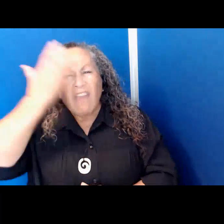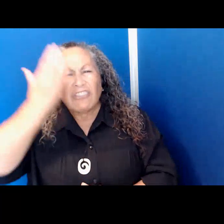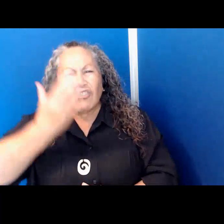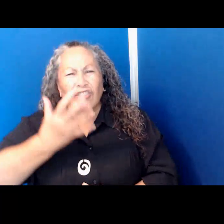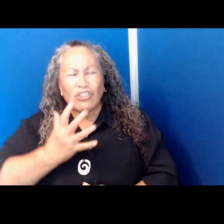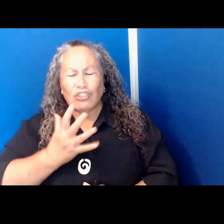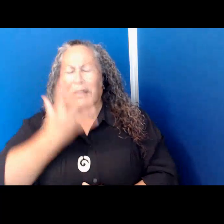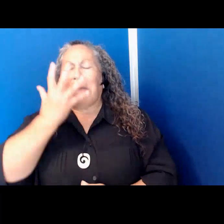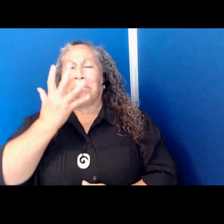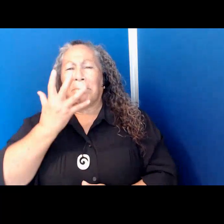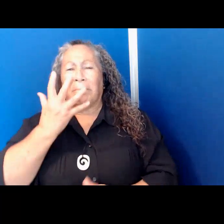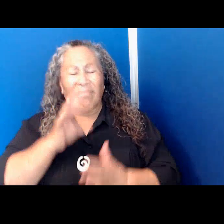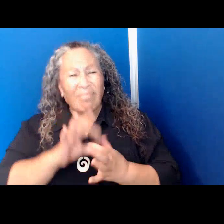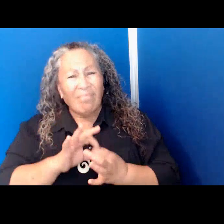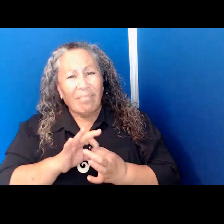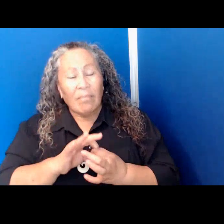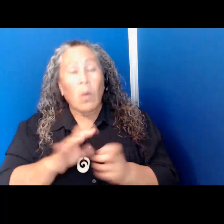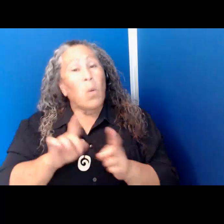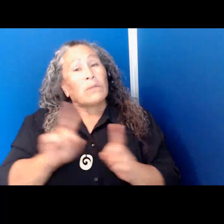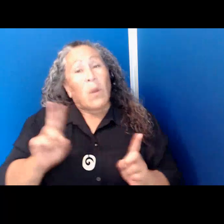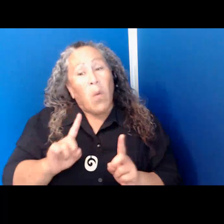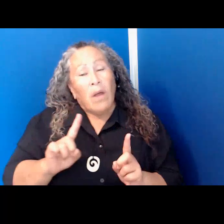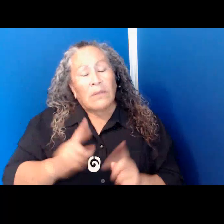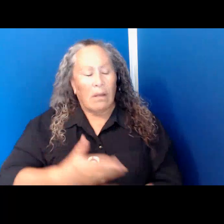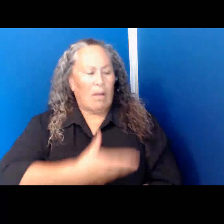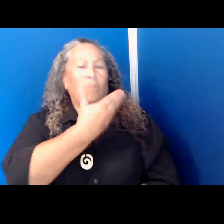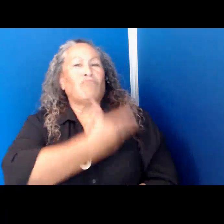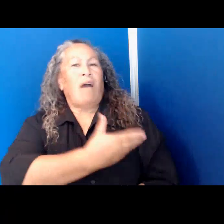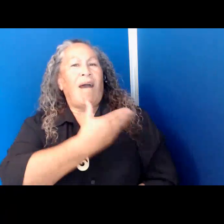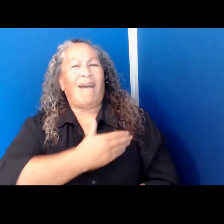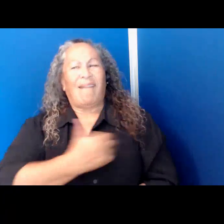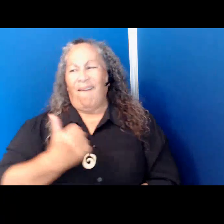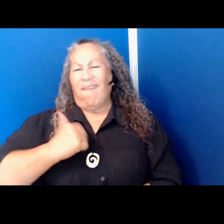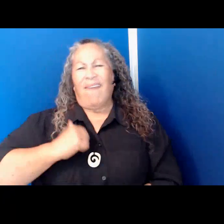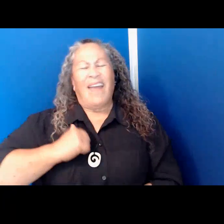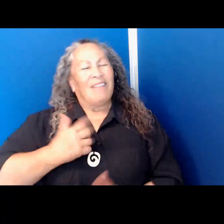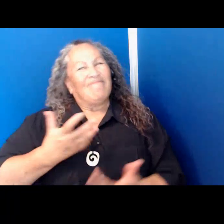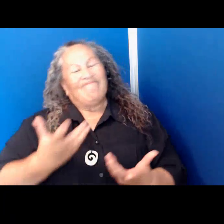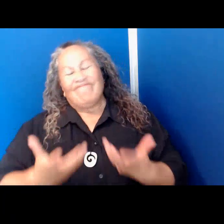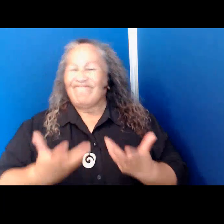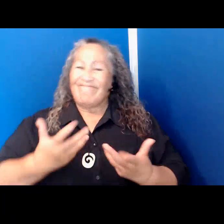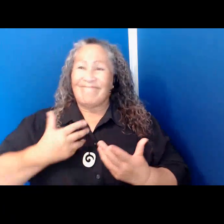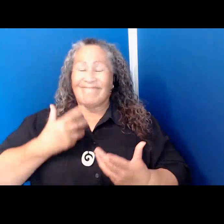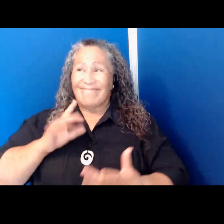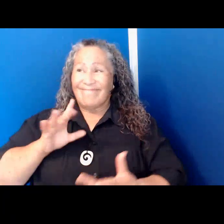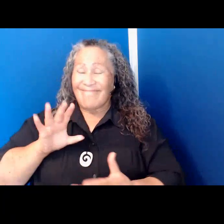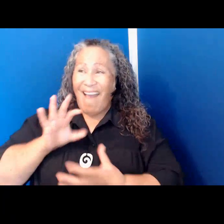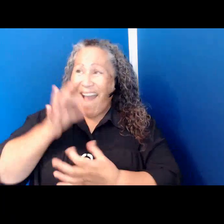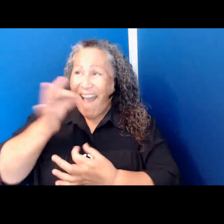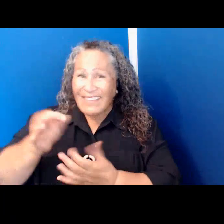and another part of it is pride, not wanting to reach out for help as it shows weakness